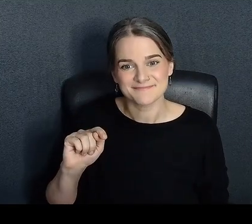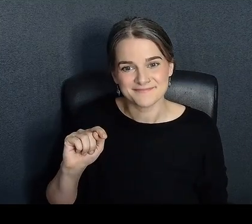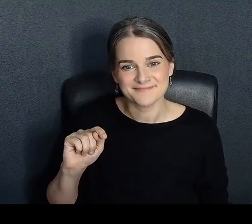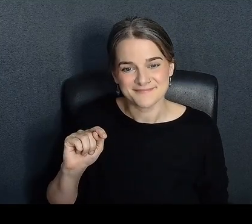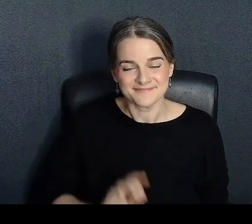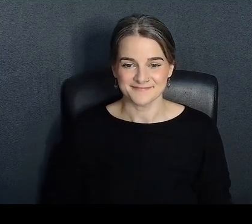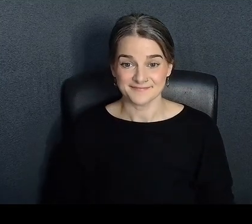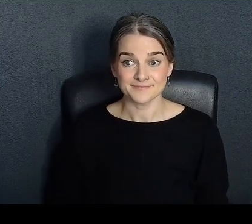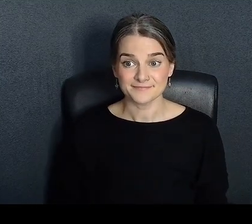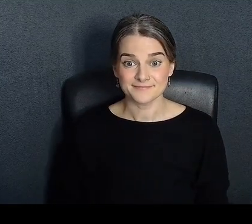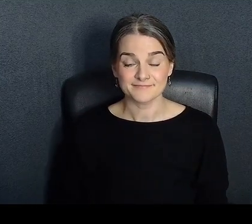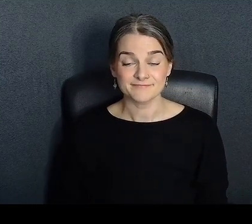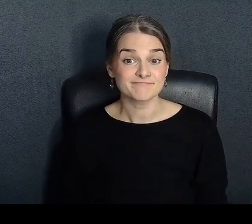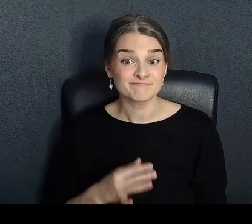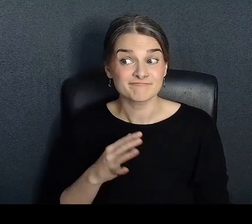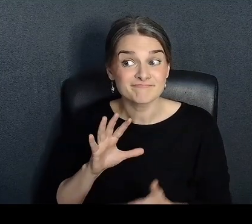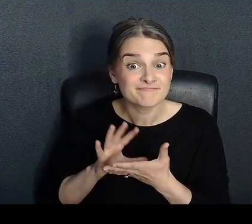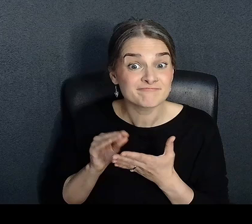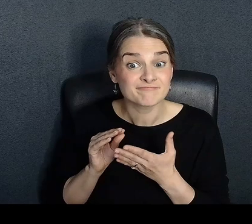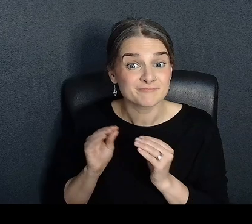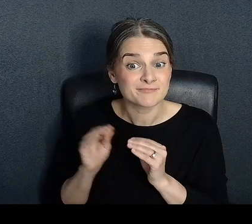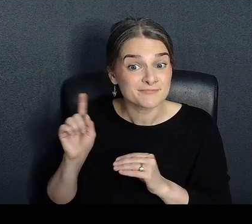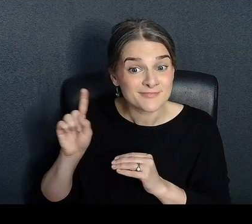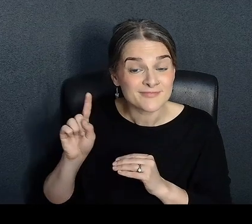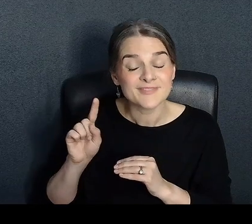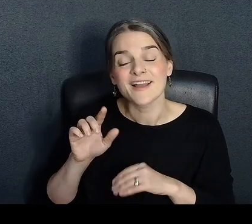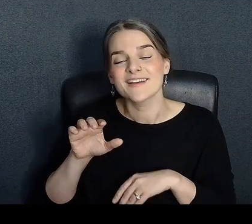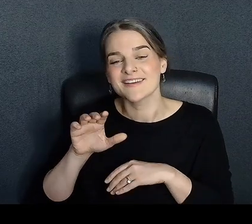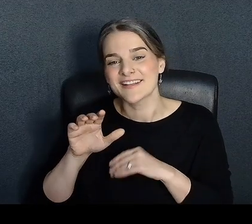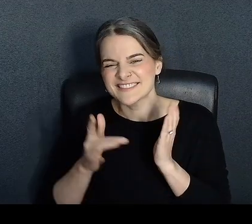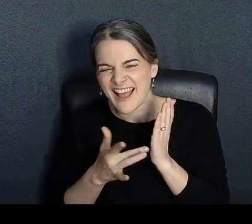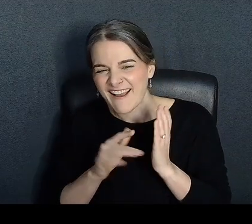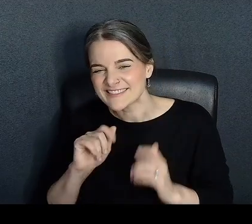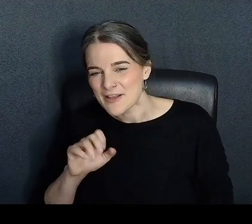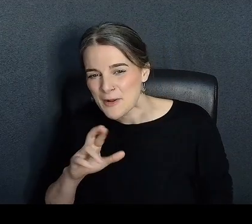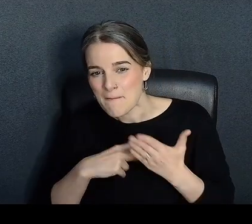You can learn more about the Tech Accelerator program and the fantastic projects on our website,